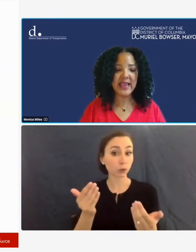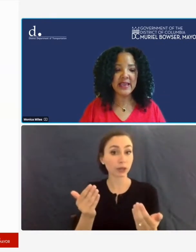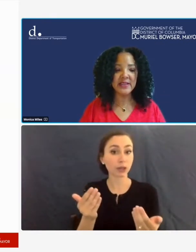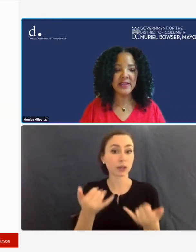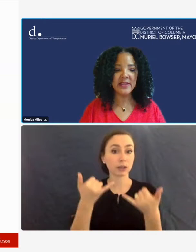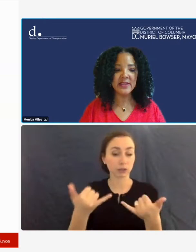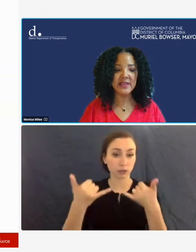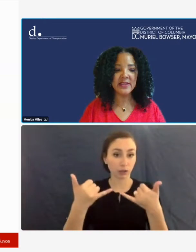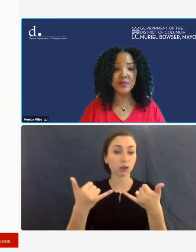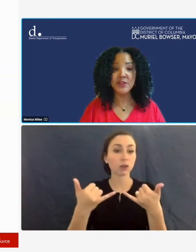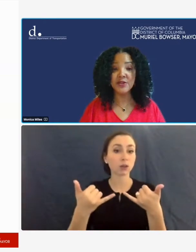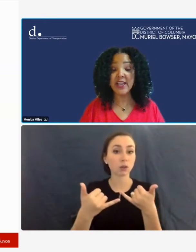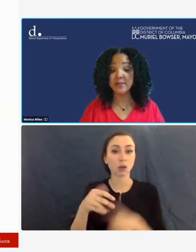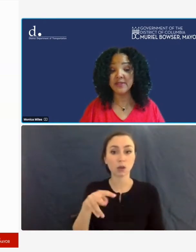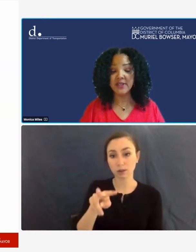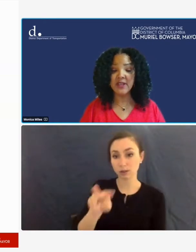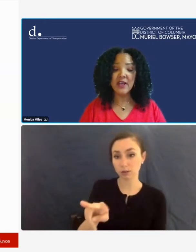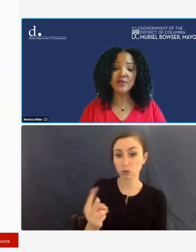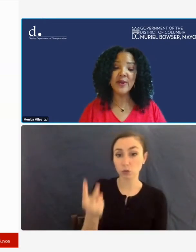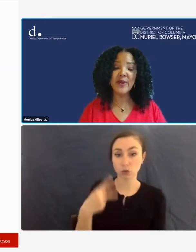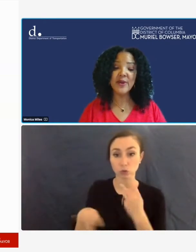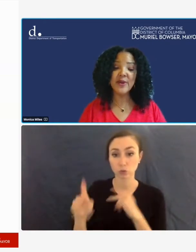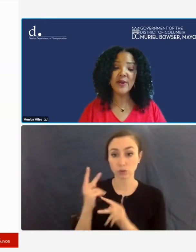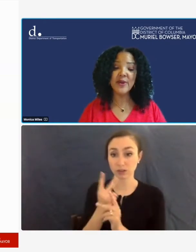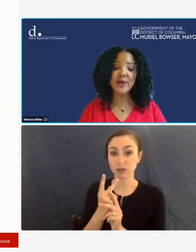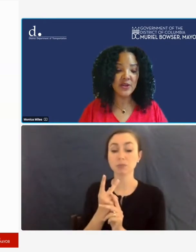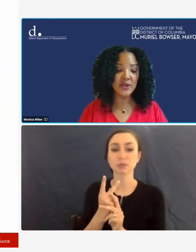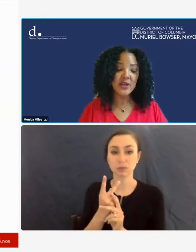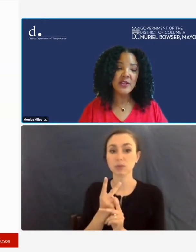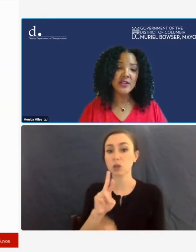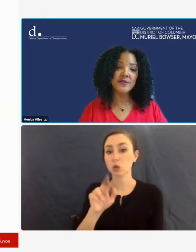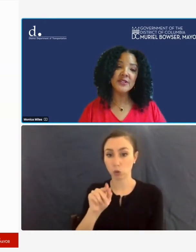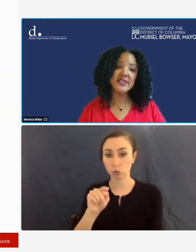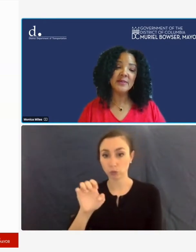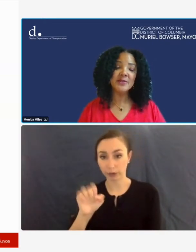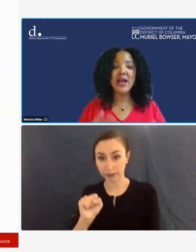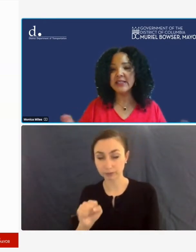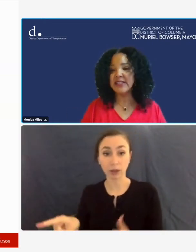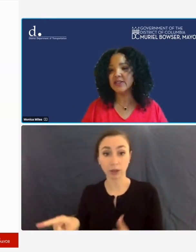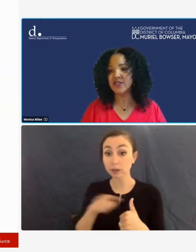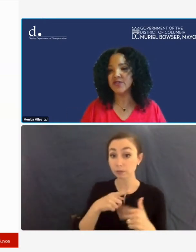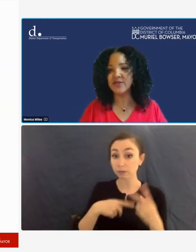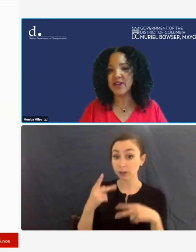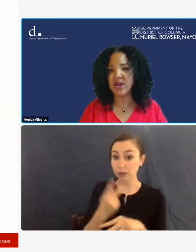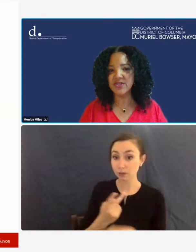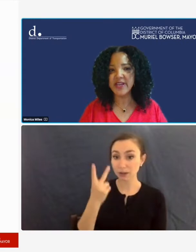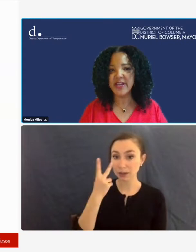the um two types of rates that have so the first type so icr stands for indirect cost rate